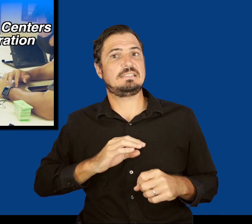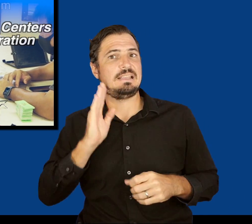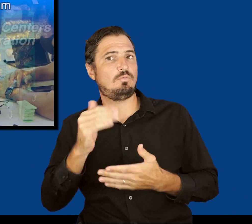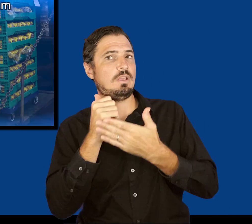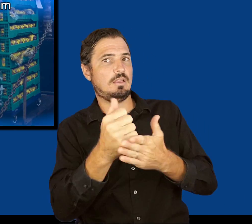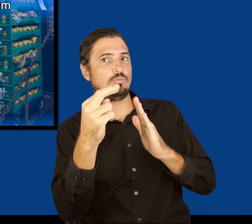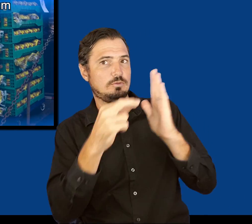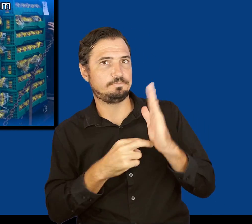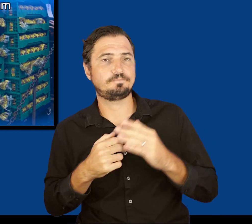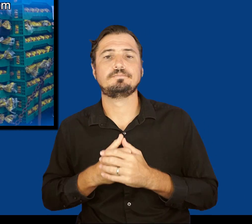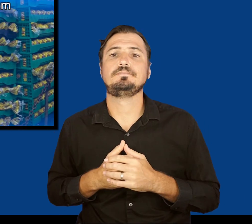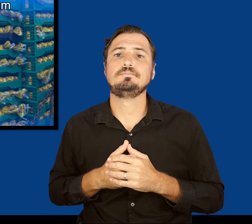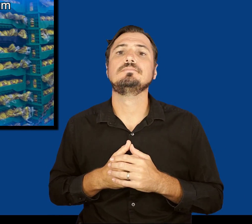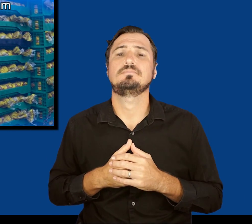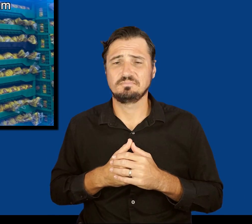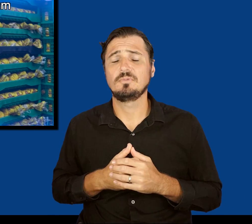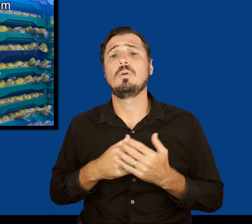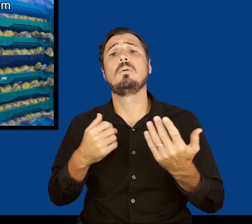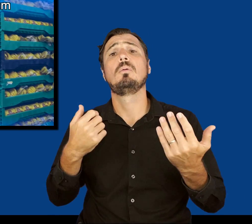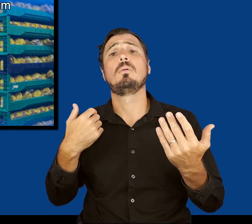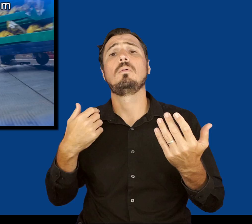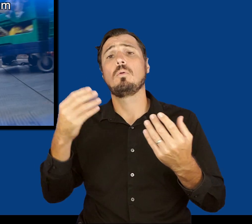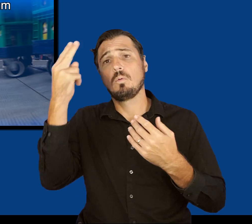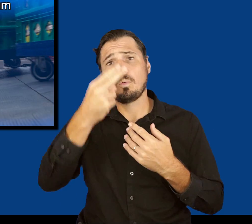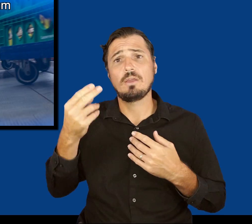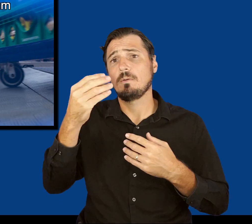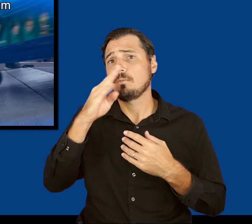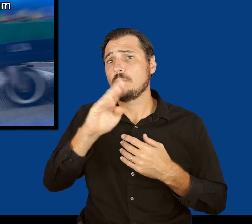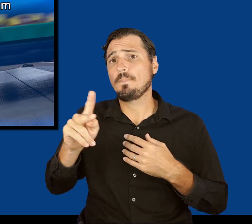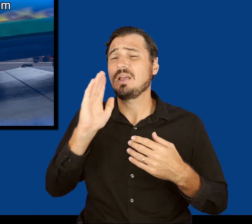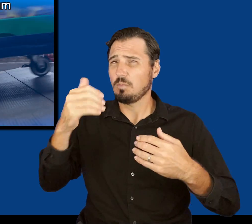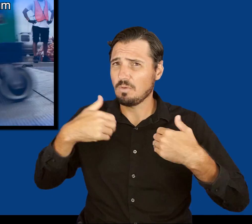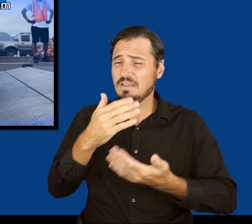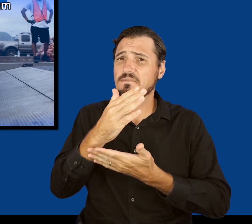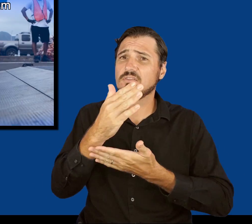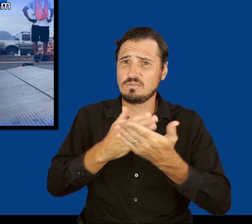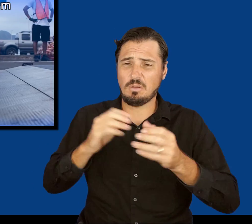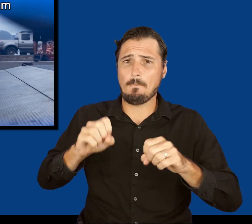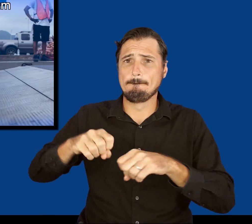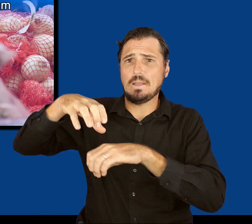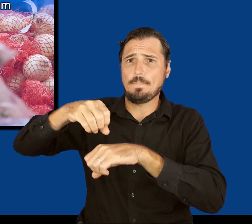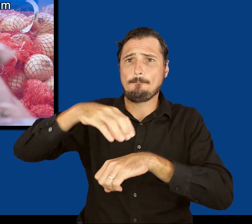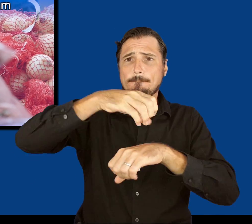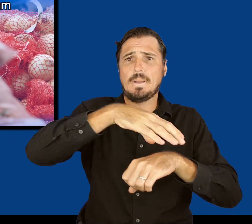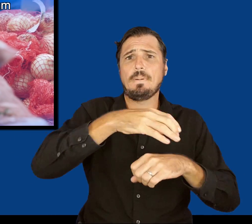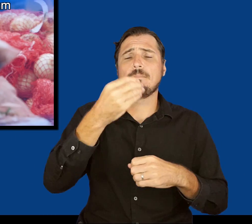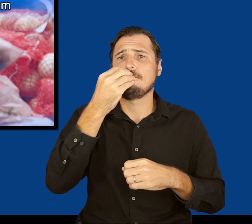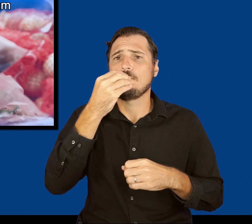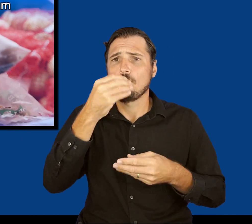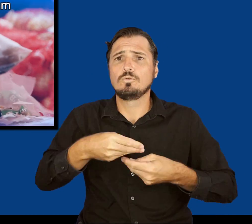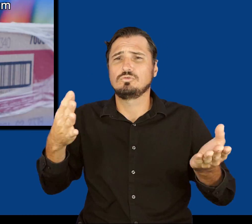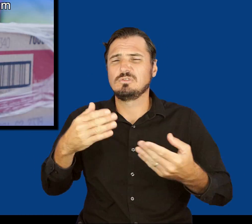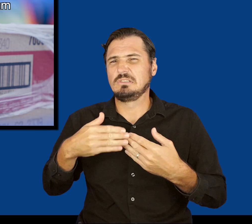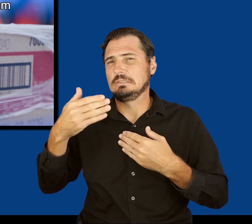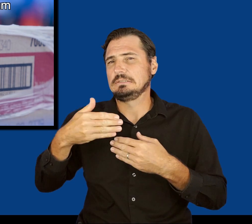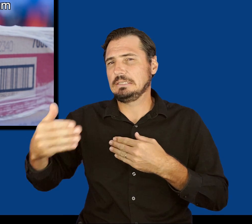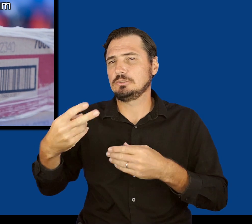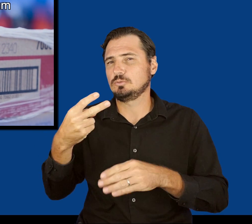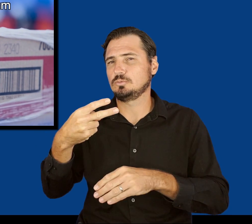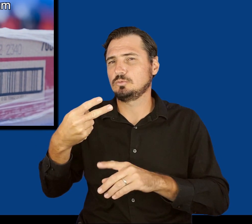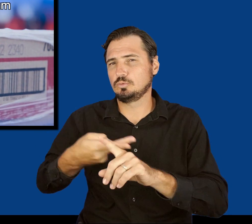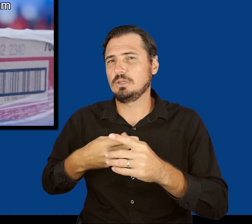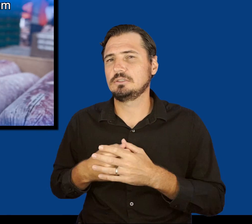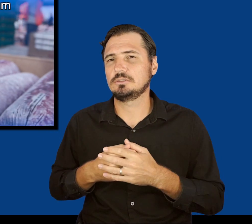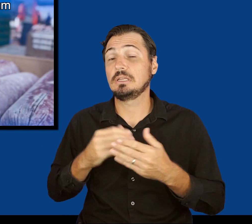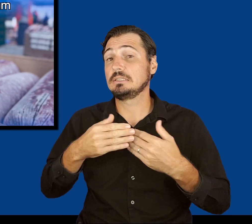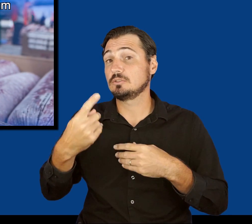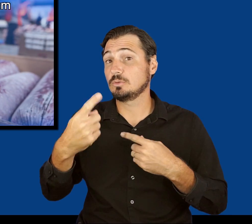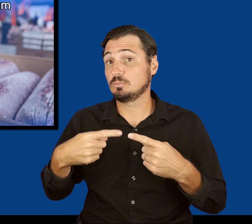Additionally, the Hawaii Food Bank has scheduled a series of pop-up food distributions over the next two months. The next one is scheduled Thursday, October 8, from 10 a.m. to noon at